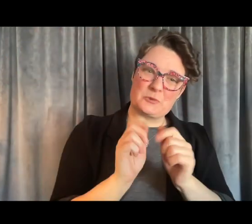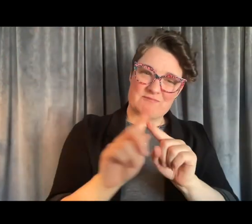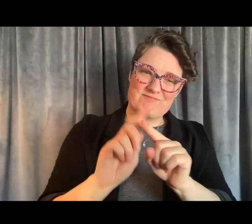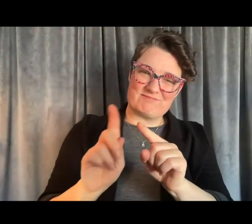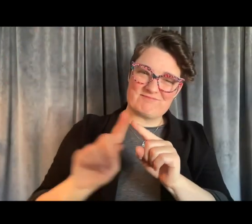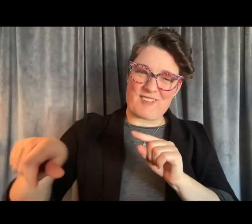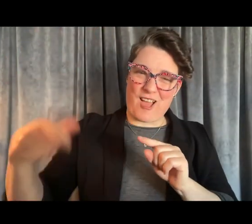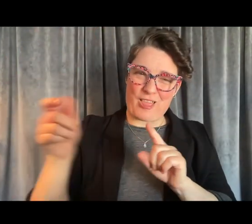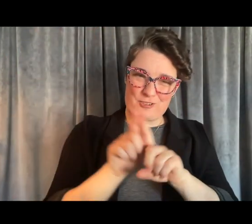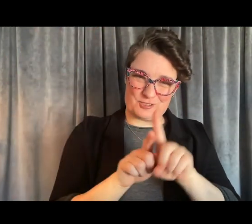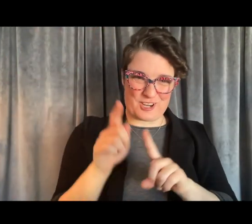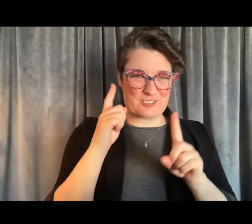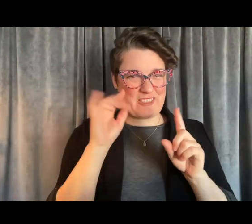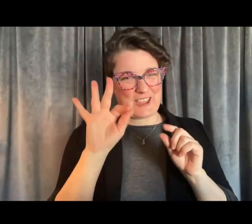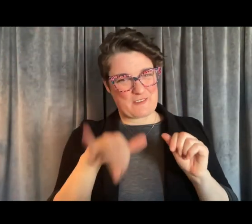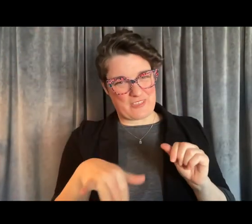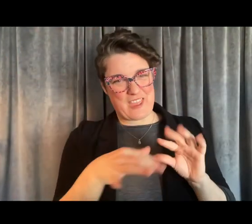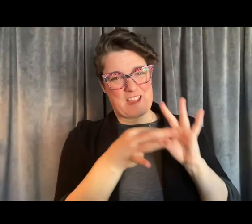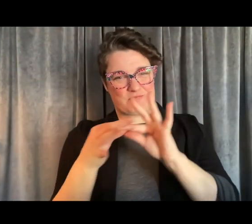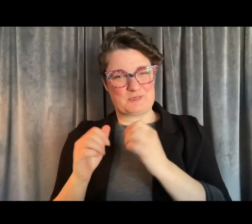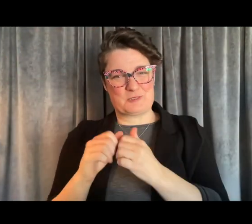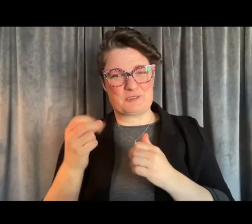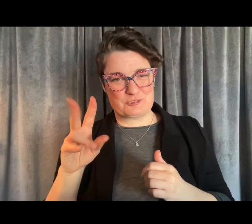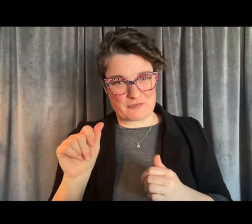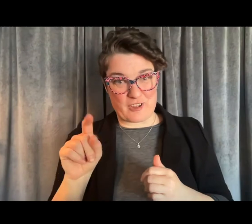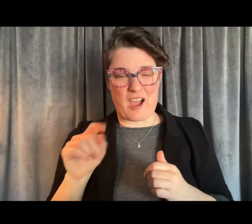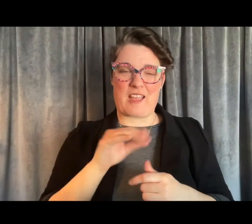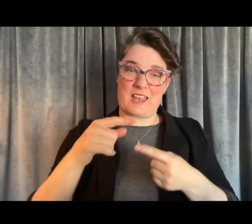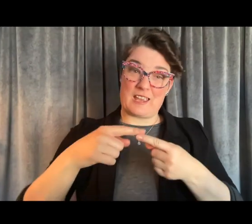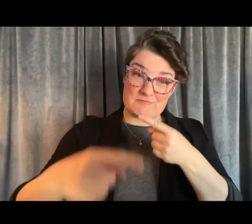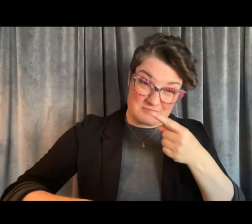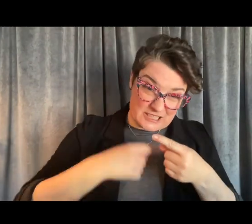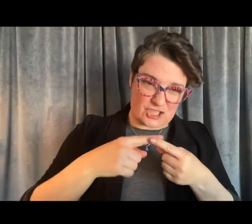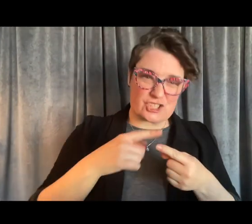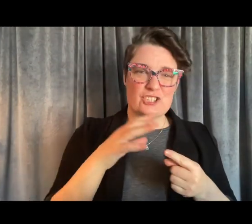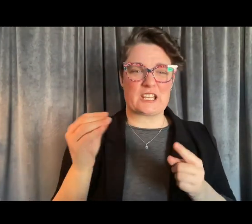Thinking about that in terms of Shvat, and in the context of the entire year and